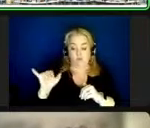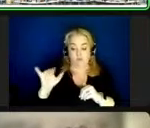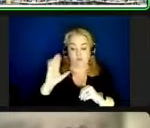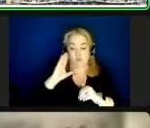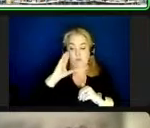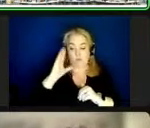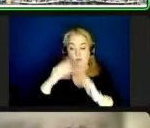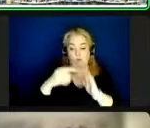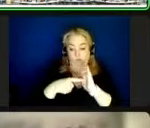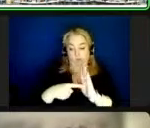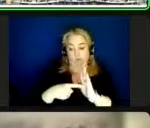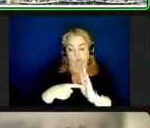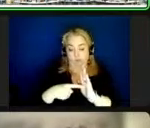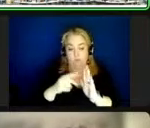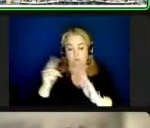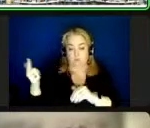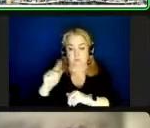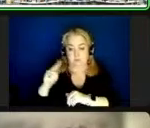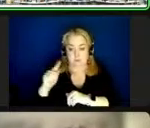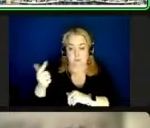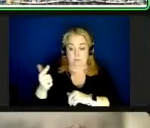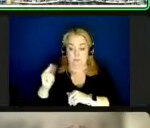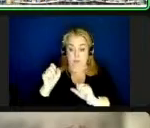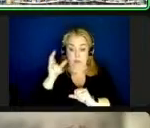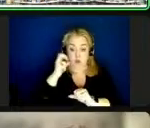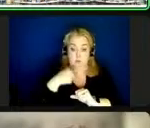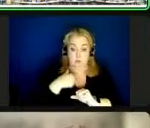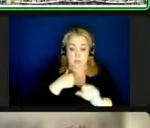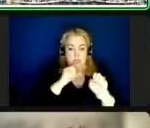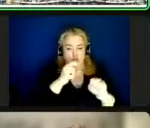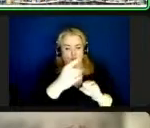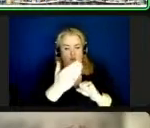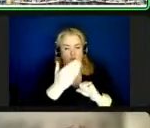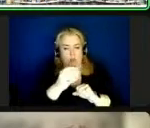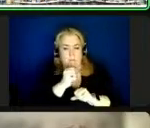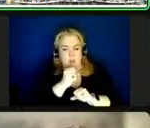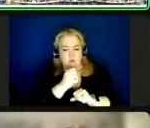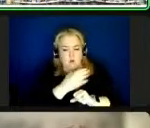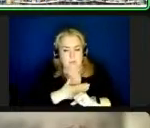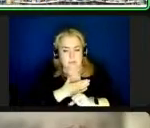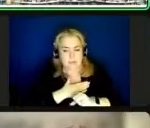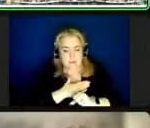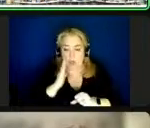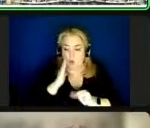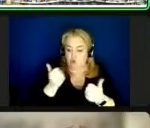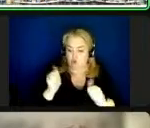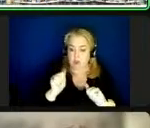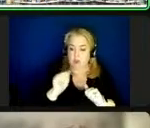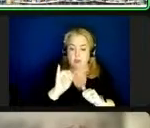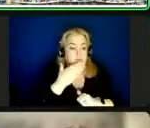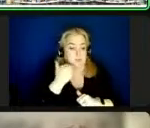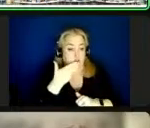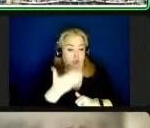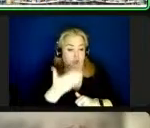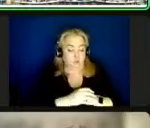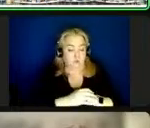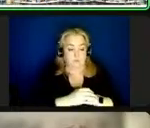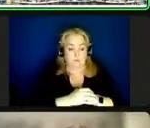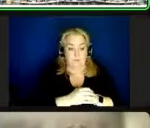WOULD BE DOING A COMBINATION OF YOU PRESENTING AND THEN ALSO THE TIMING AND THEN ON THAT